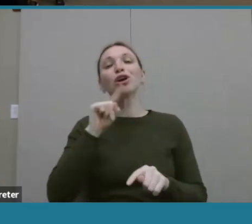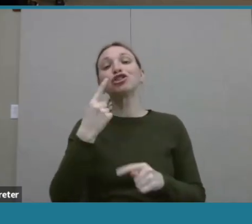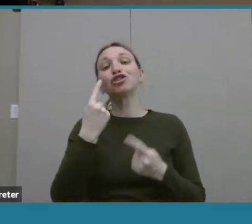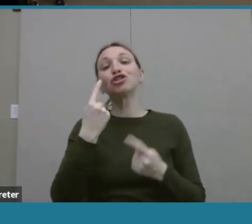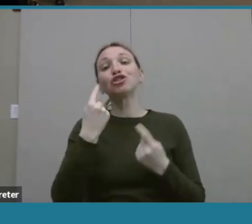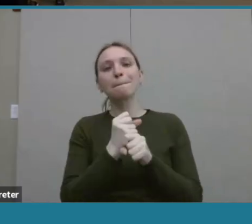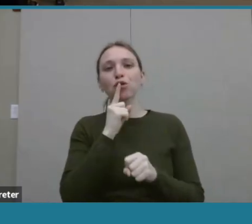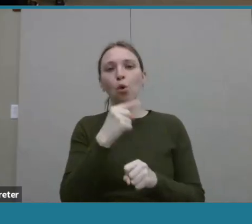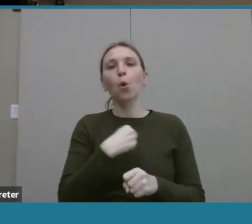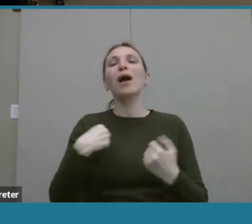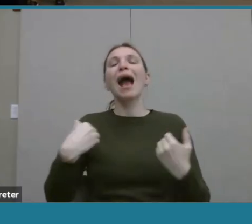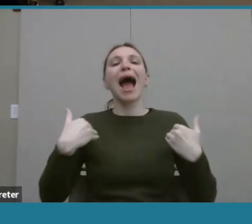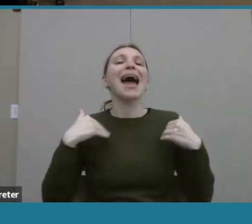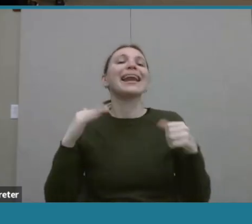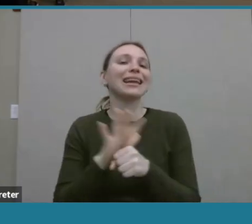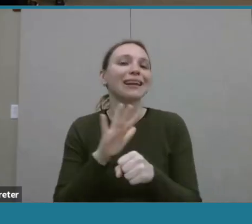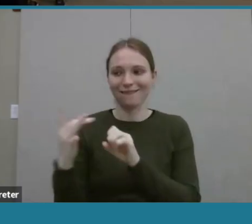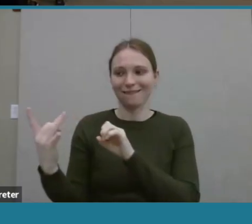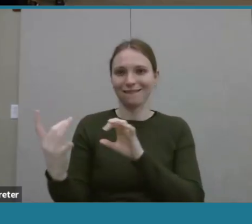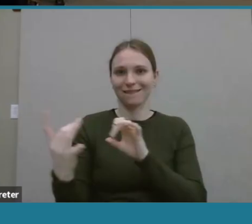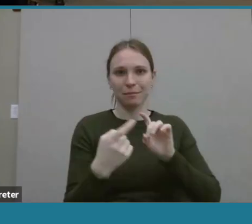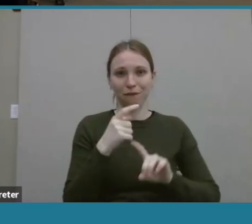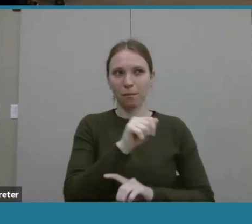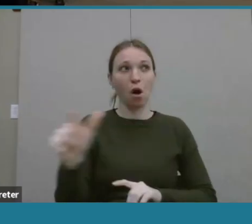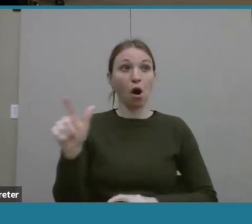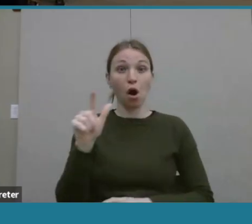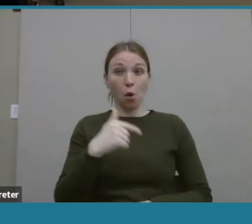Like it was sort of like a gut reaction. Like, do we think we have enough to go on?